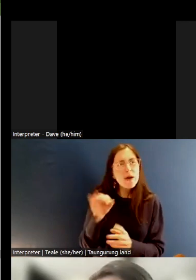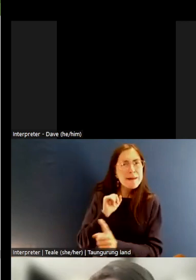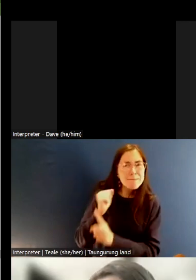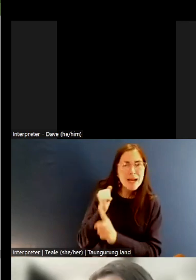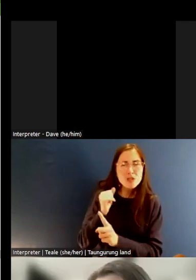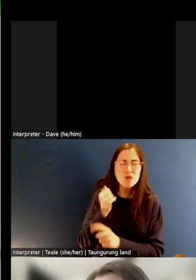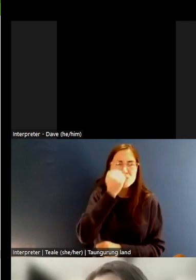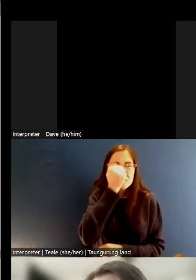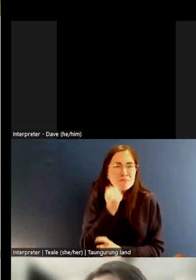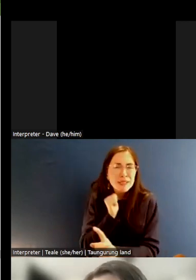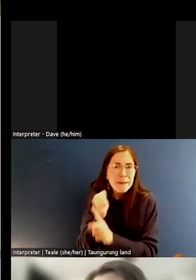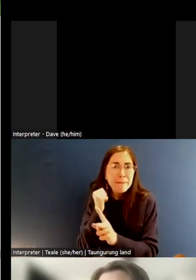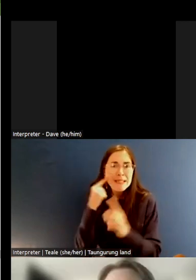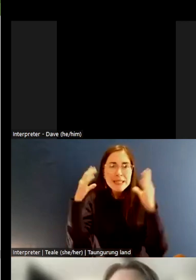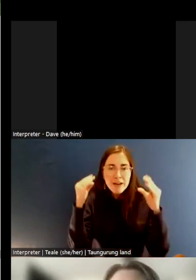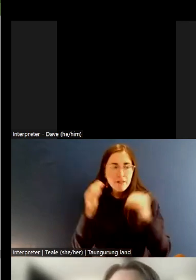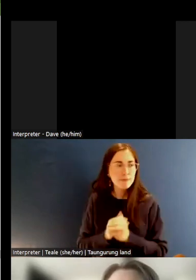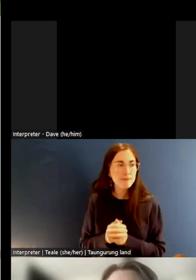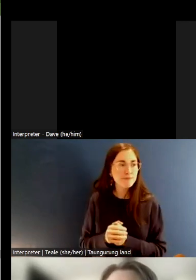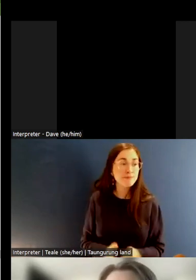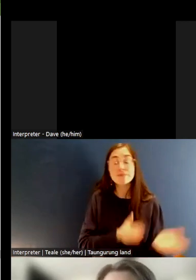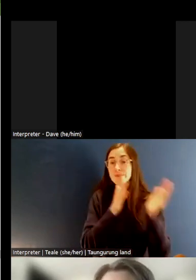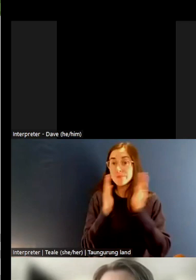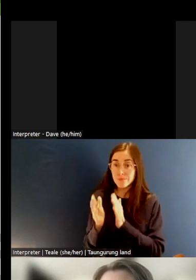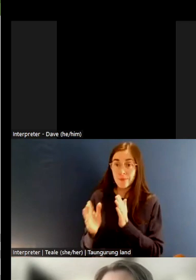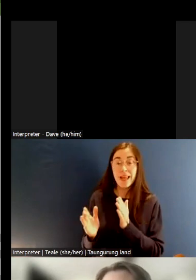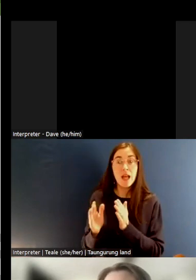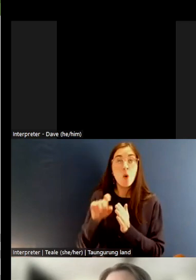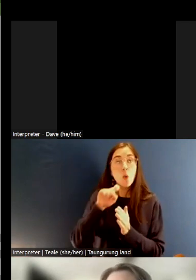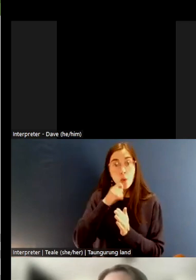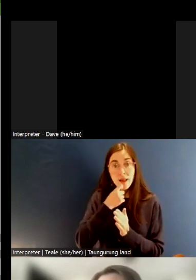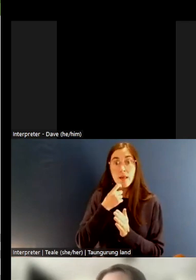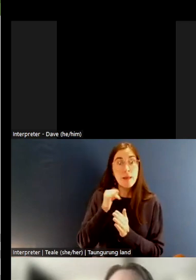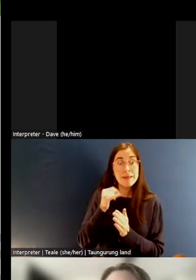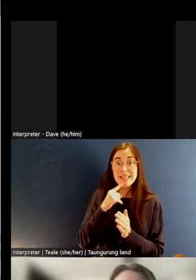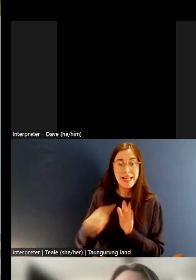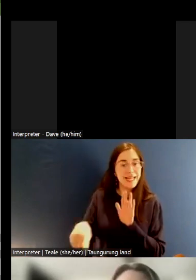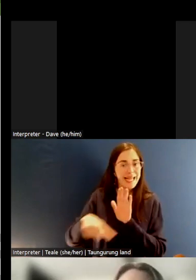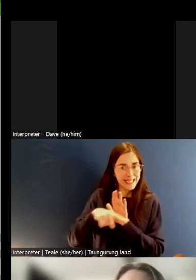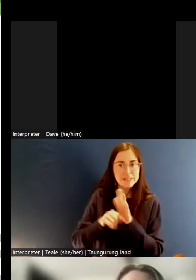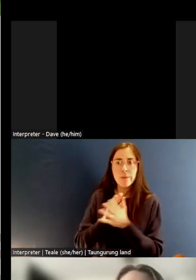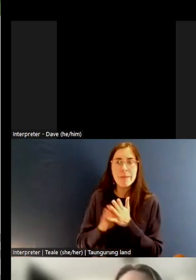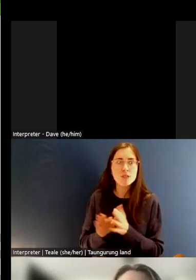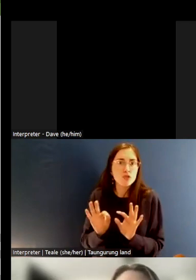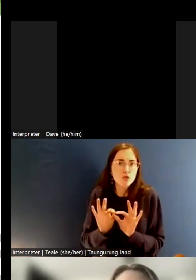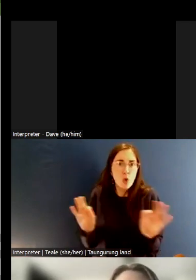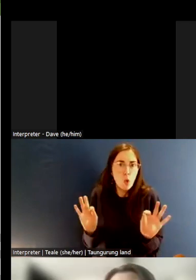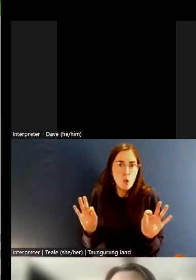You can get a result like that. You can get a result that's negative so that they have a look, and they don't find any variants that explain it.